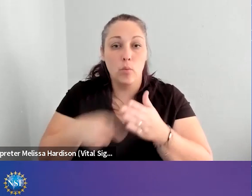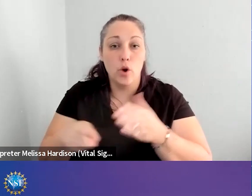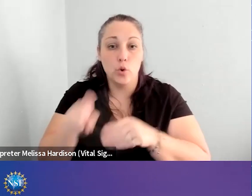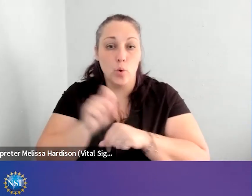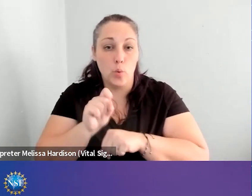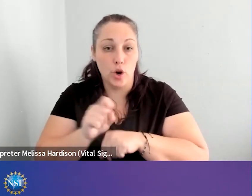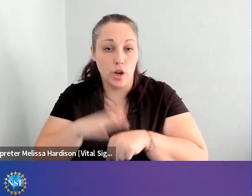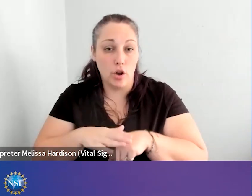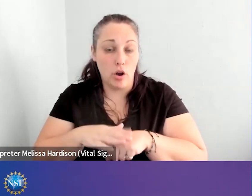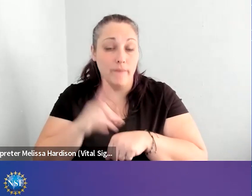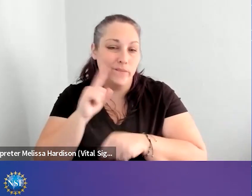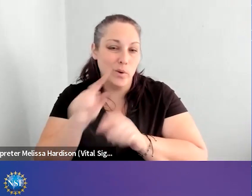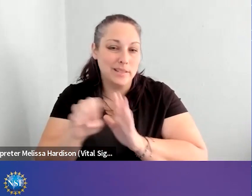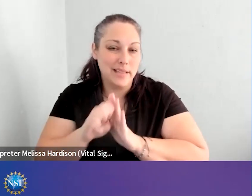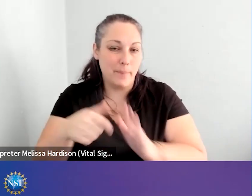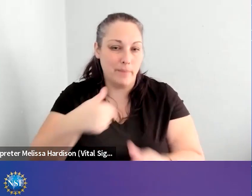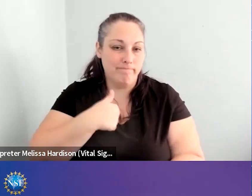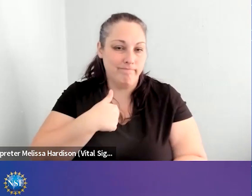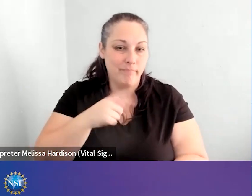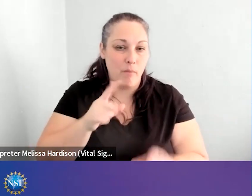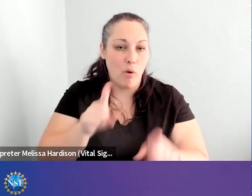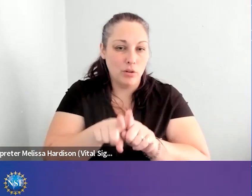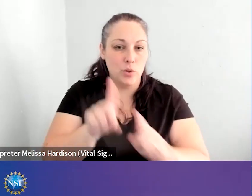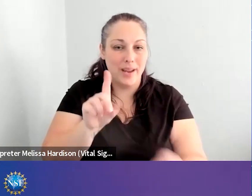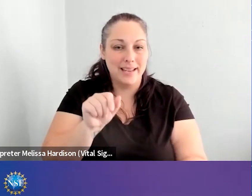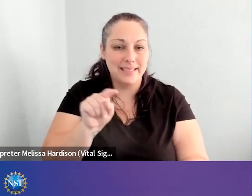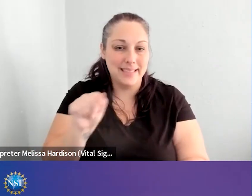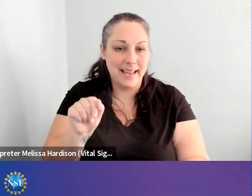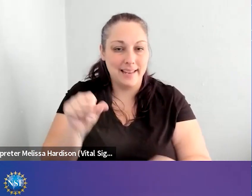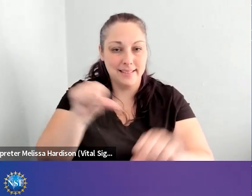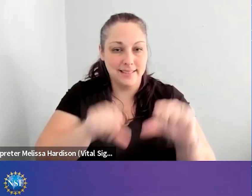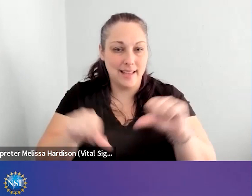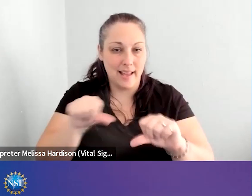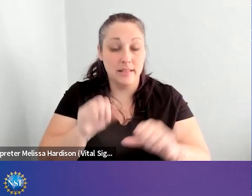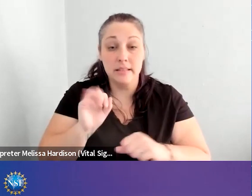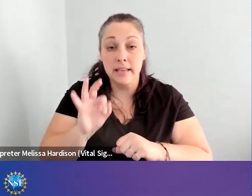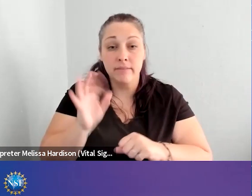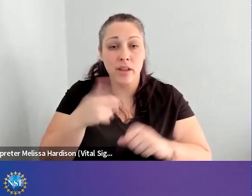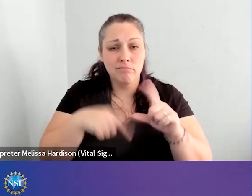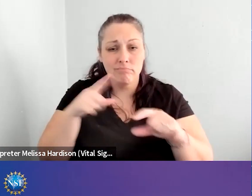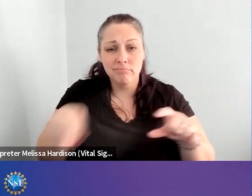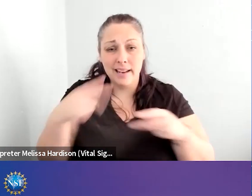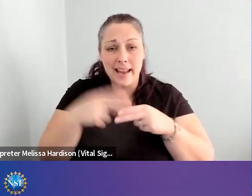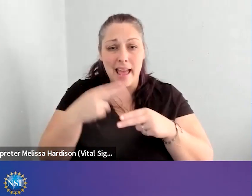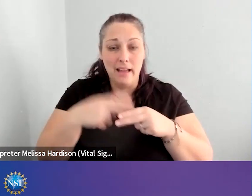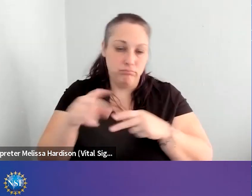And if there is multiple names, just pick one in -- for IUSE specifically and send it out to --